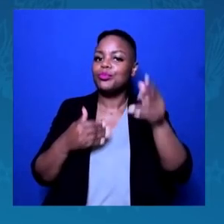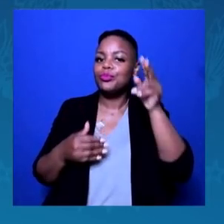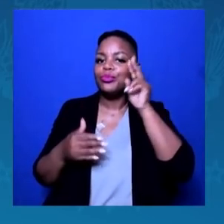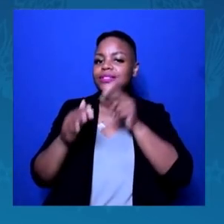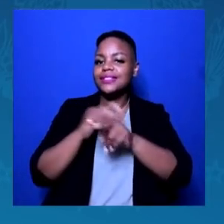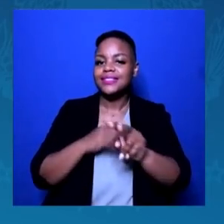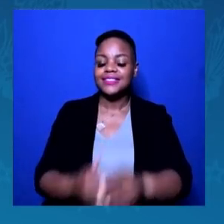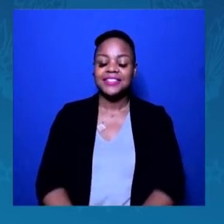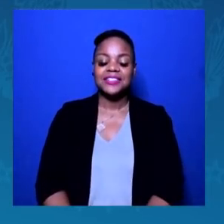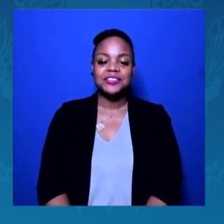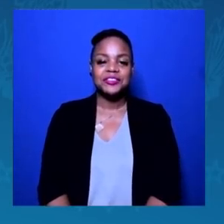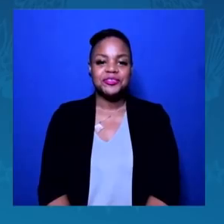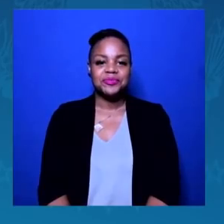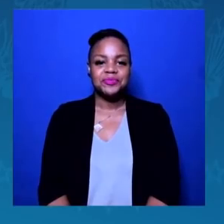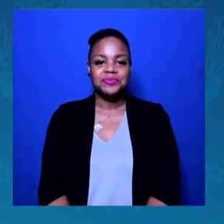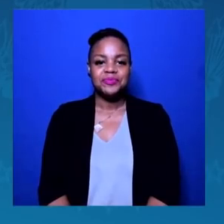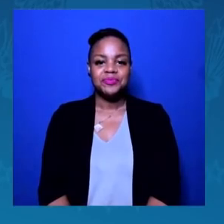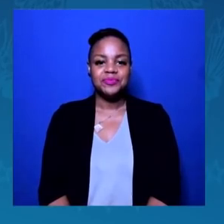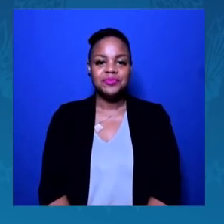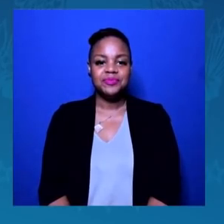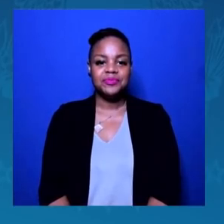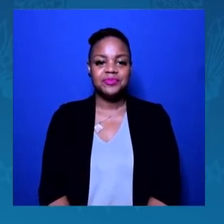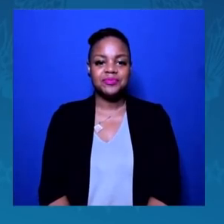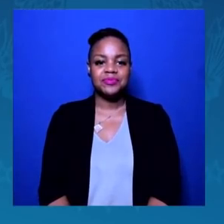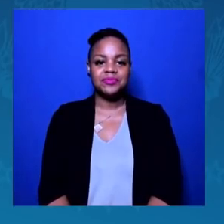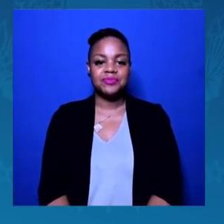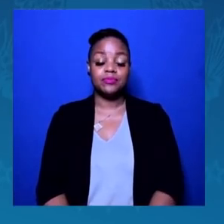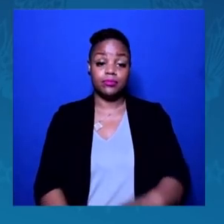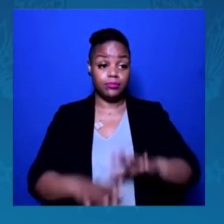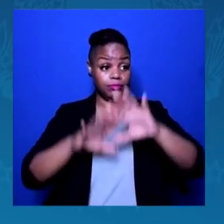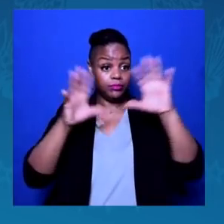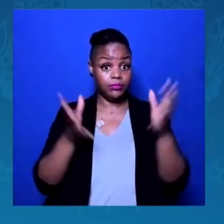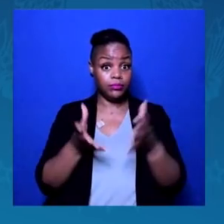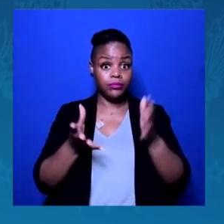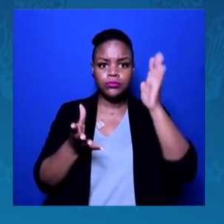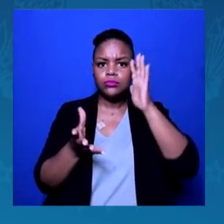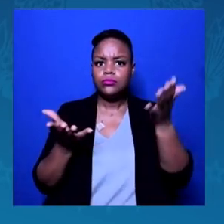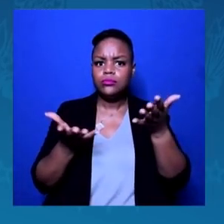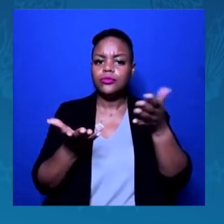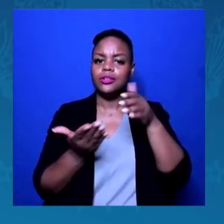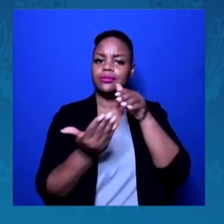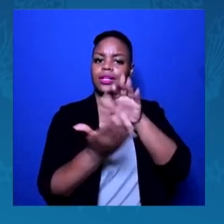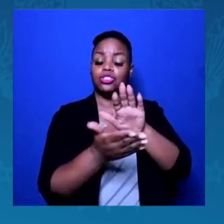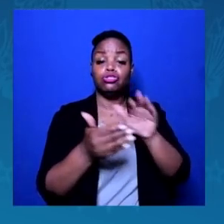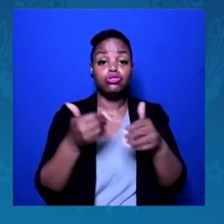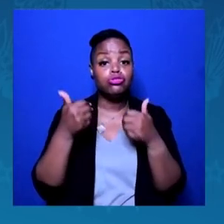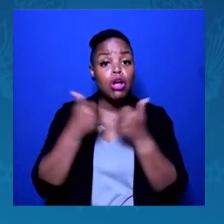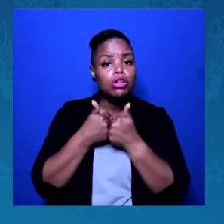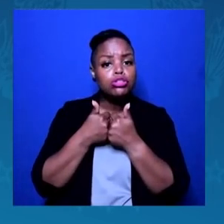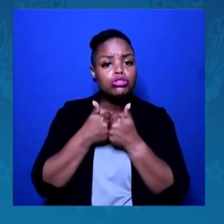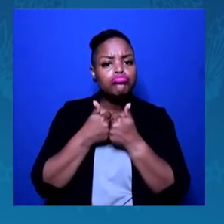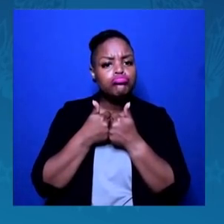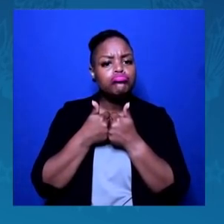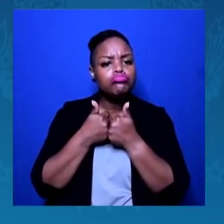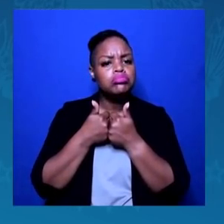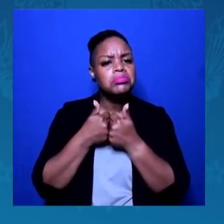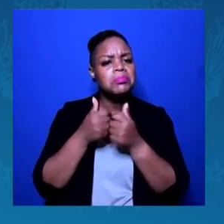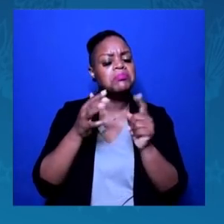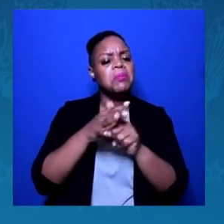and challenges and we will take on those of the future seeing within those challenges also the opportunities